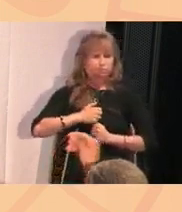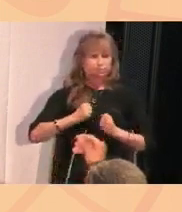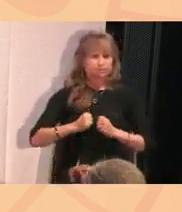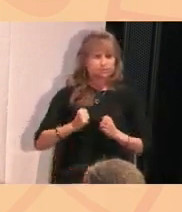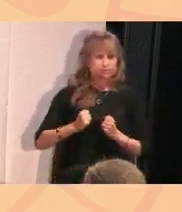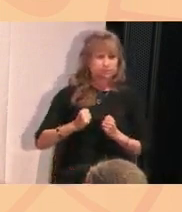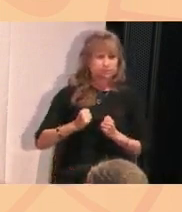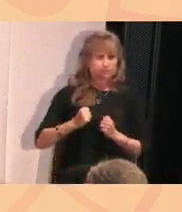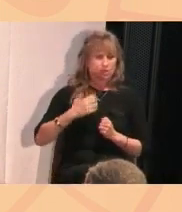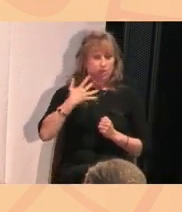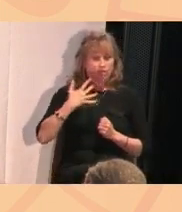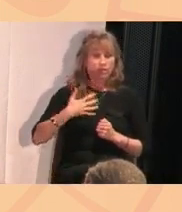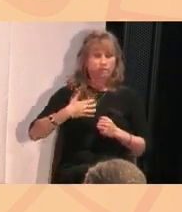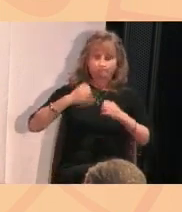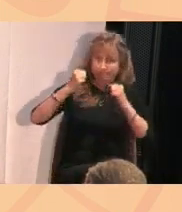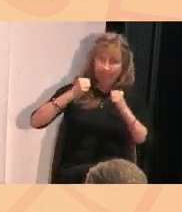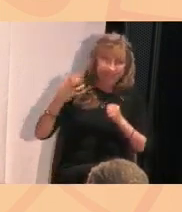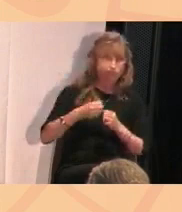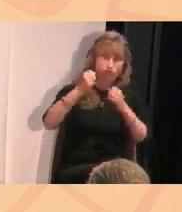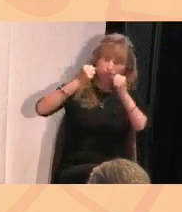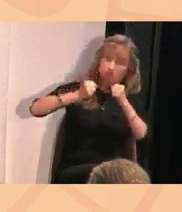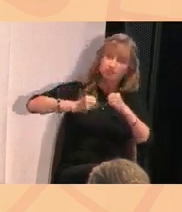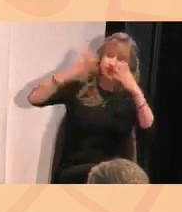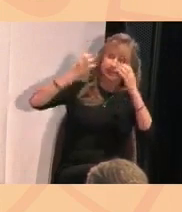they say nine warriors did, but I think there was like a group of about 30